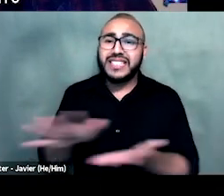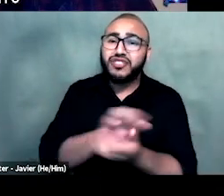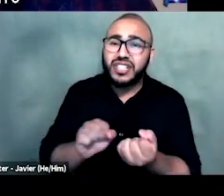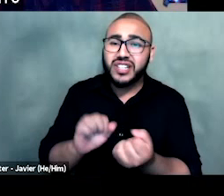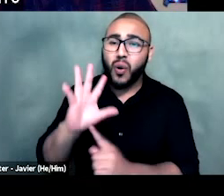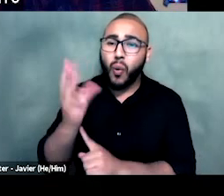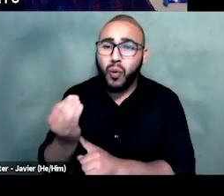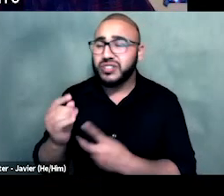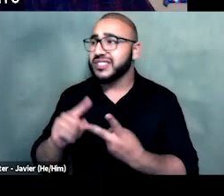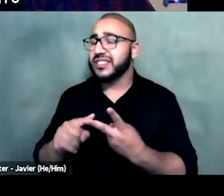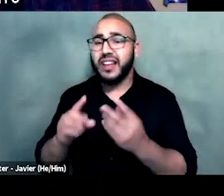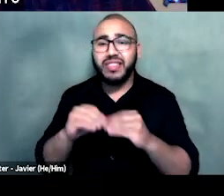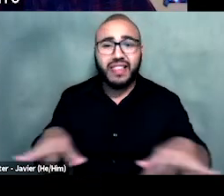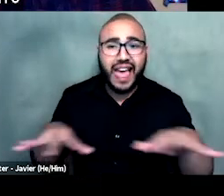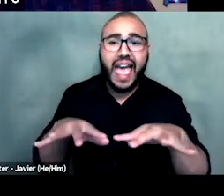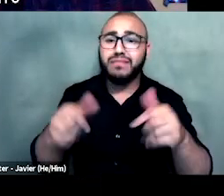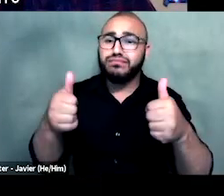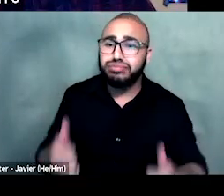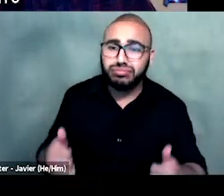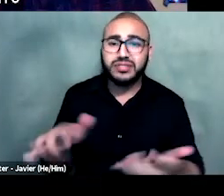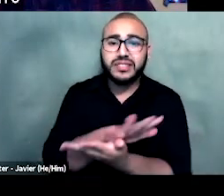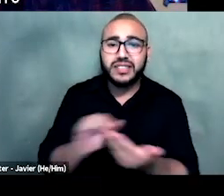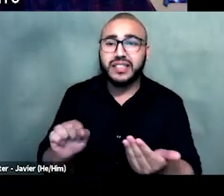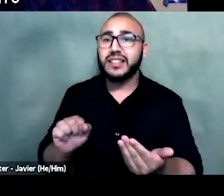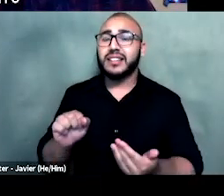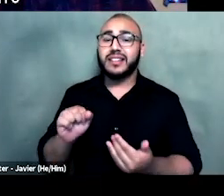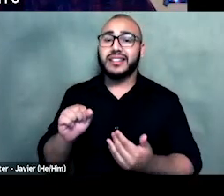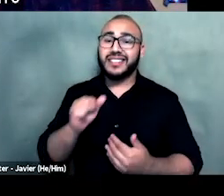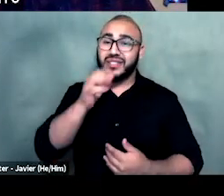of the land, and the assault and rape of Indigenous women.